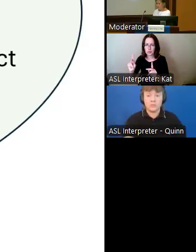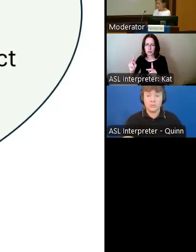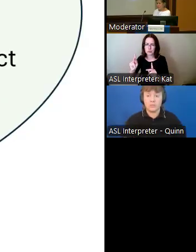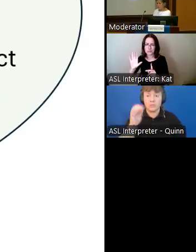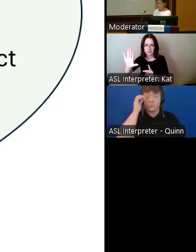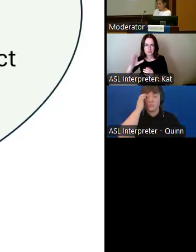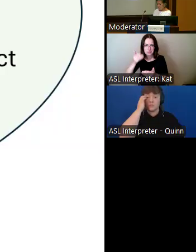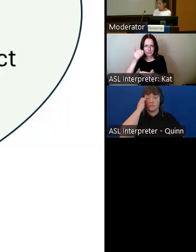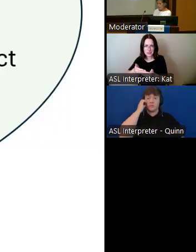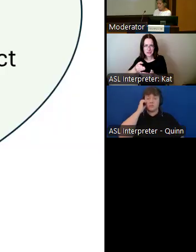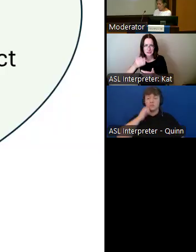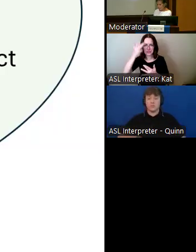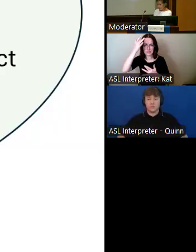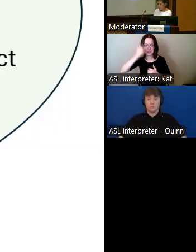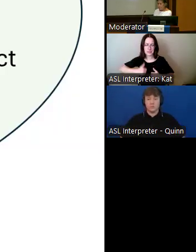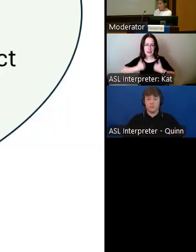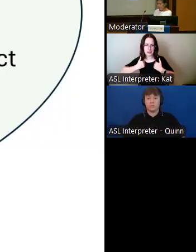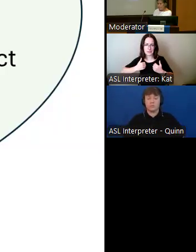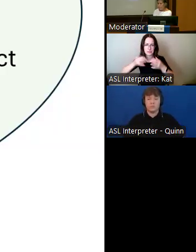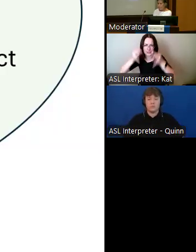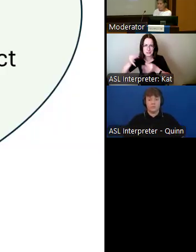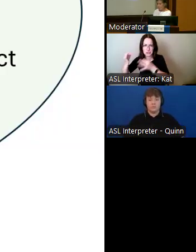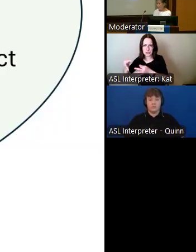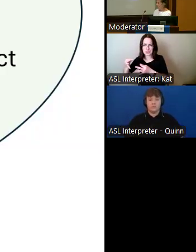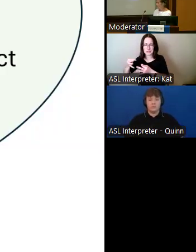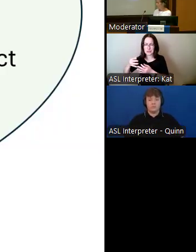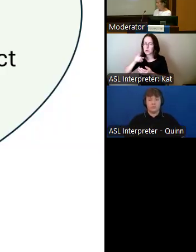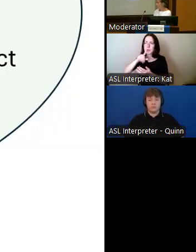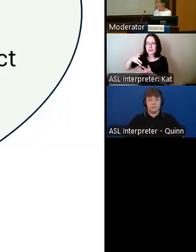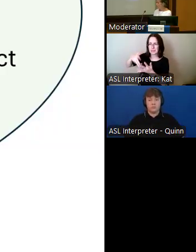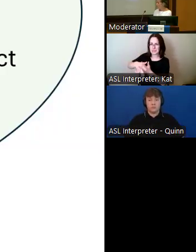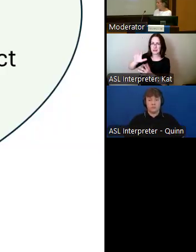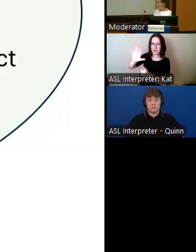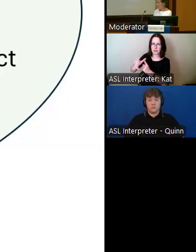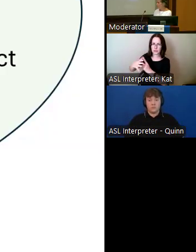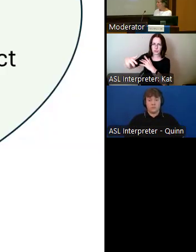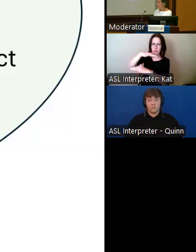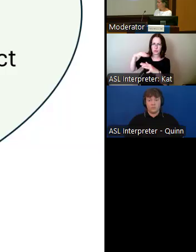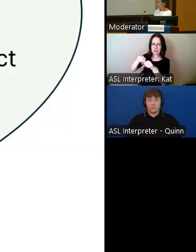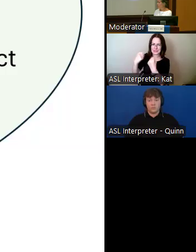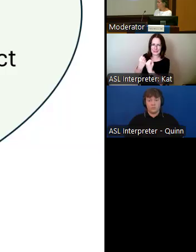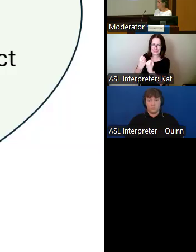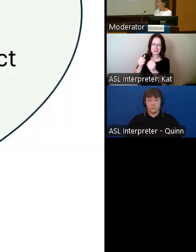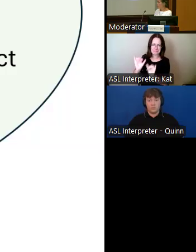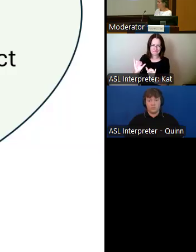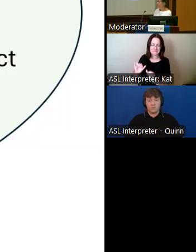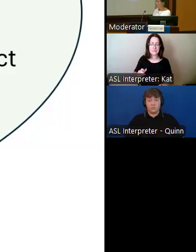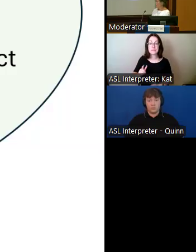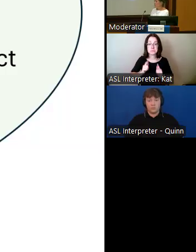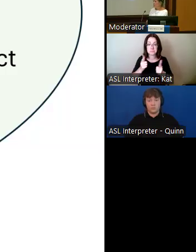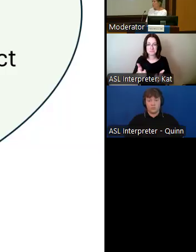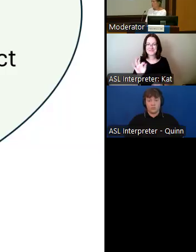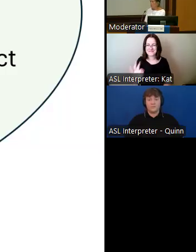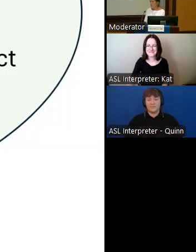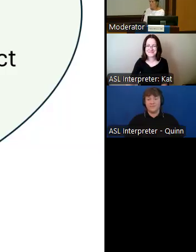actually embedded uh in that social contract. Um, so all of this is going on and I I just uh want